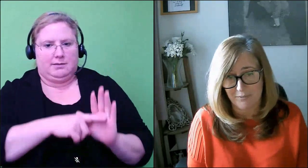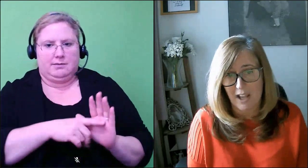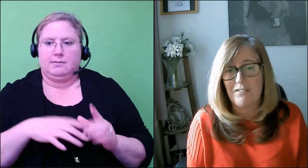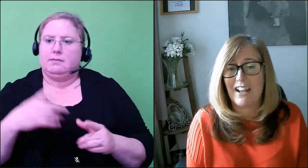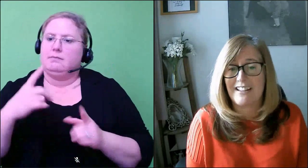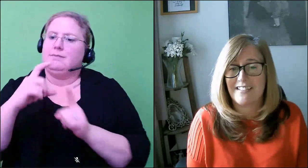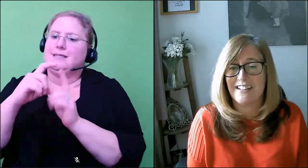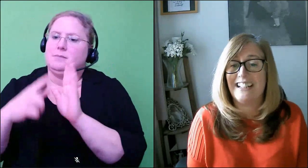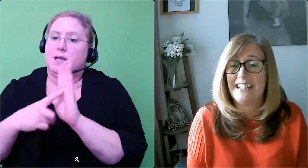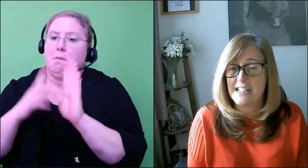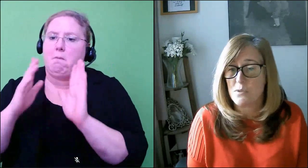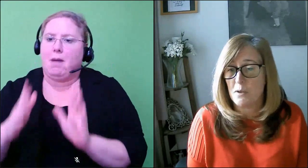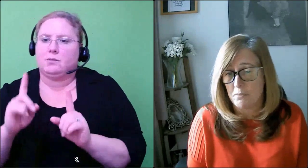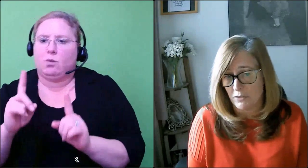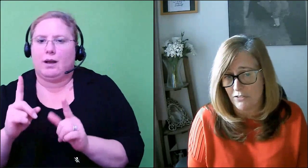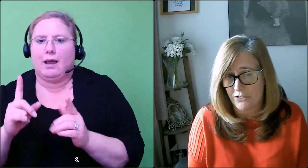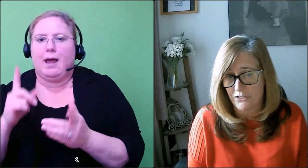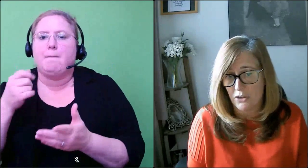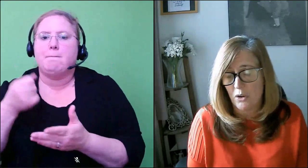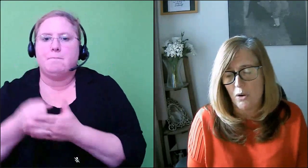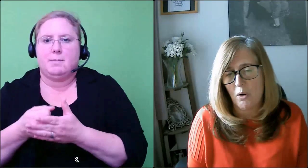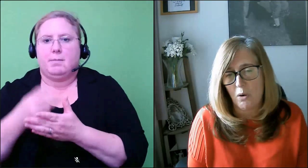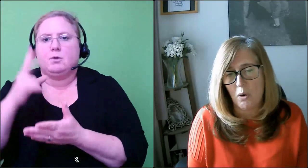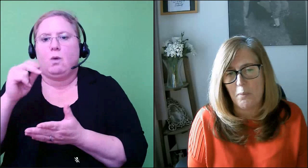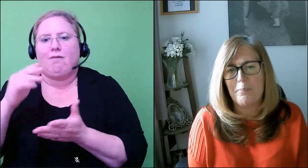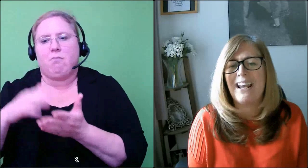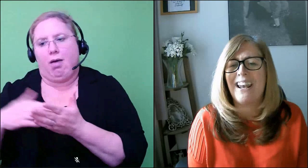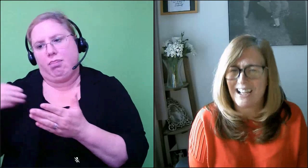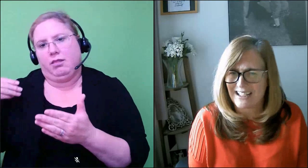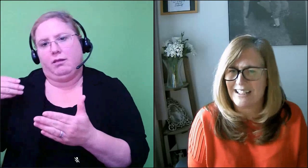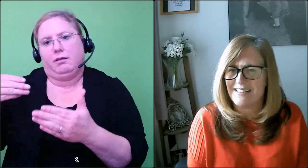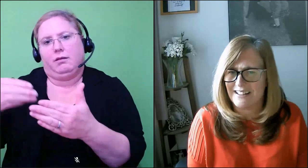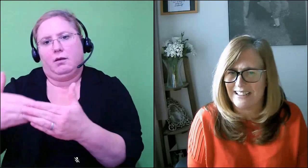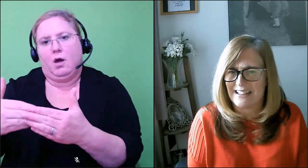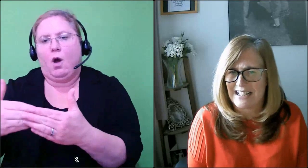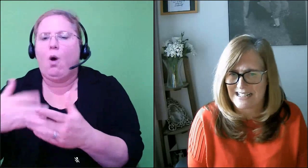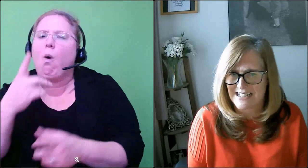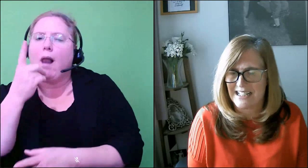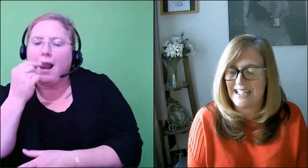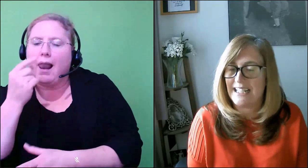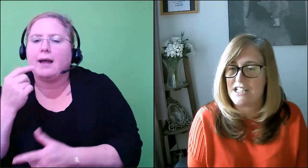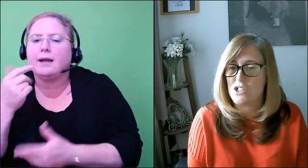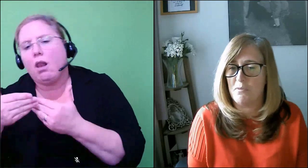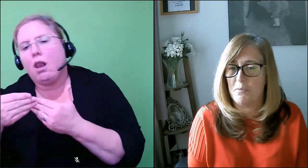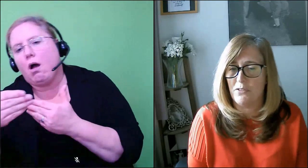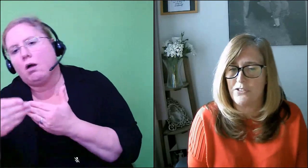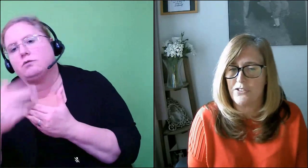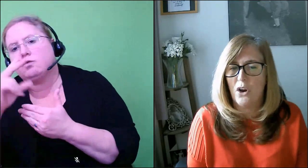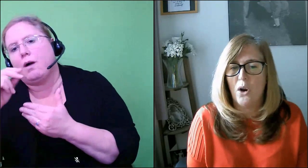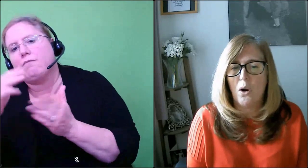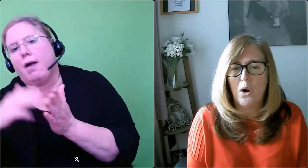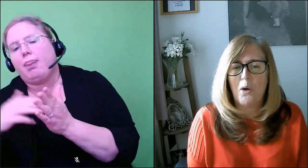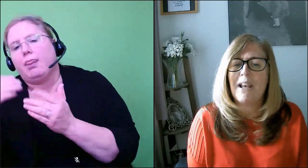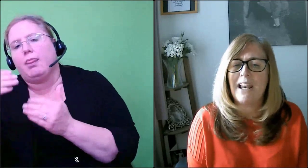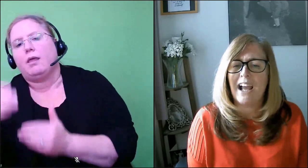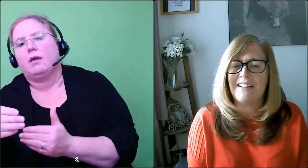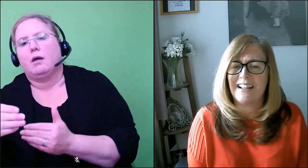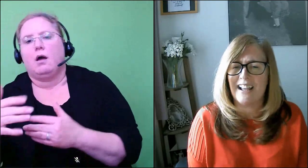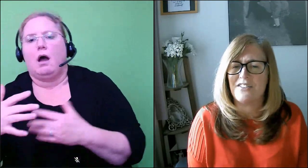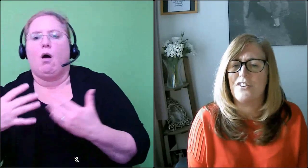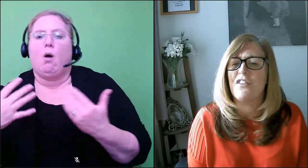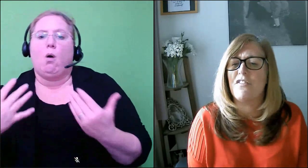at least 12 months or be likely to last at least 12 months or be likely to last for the